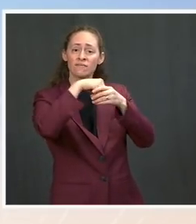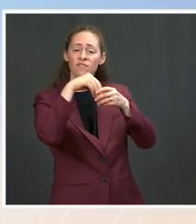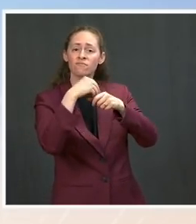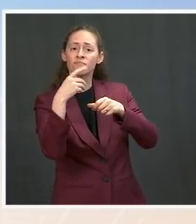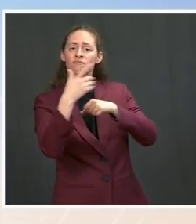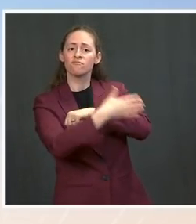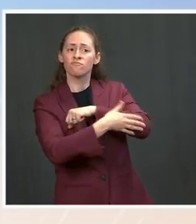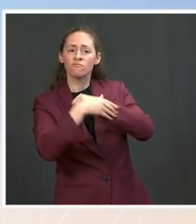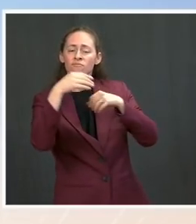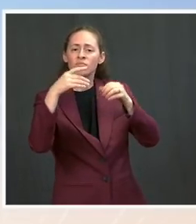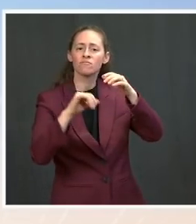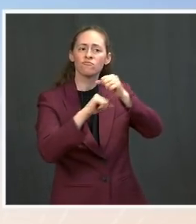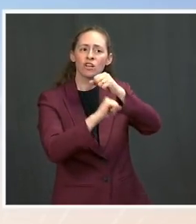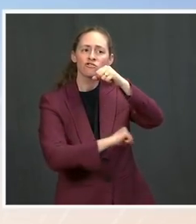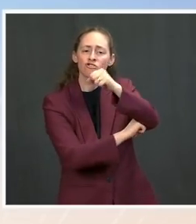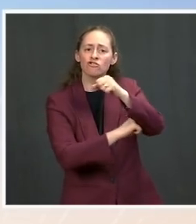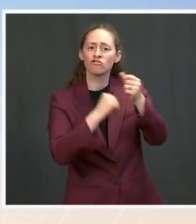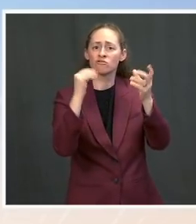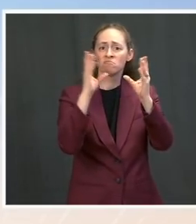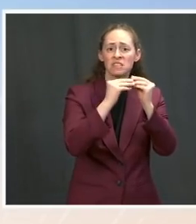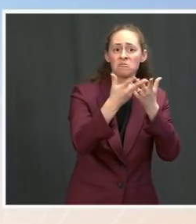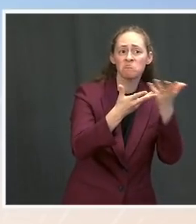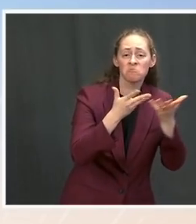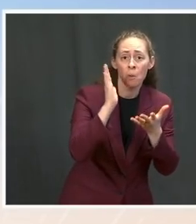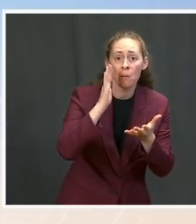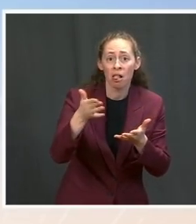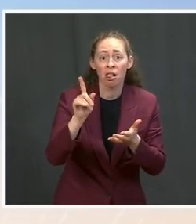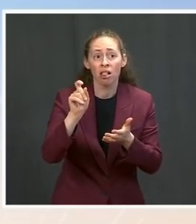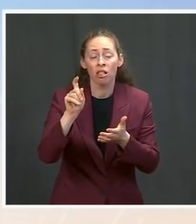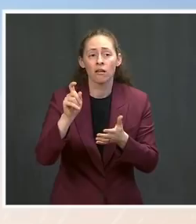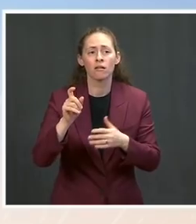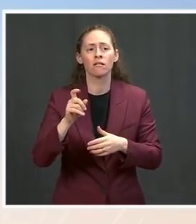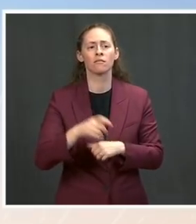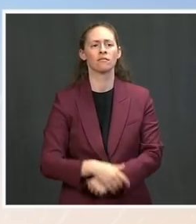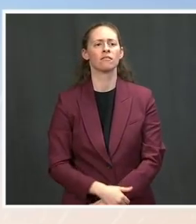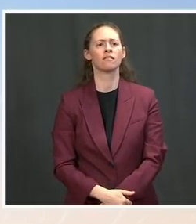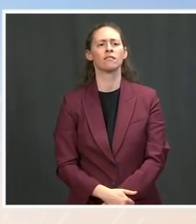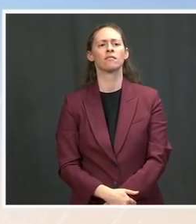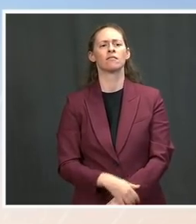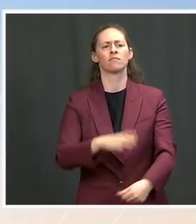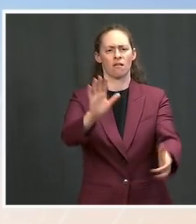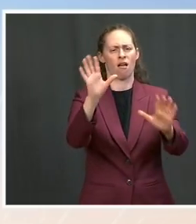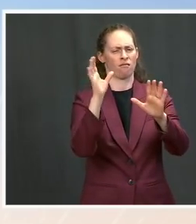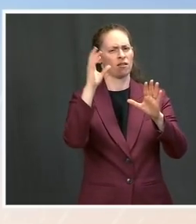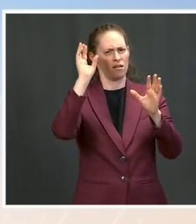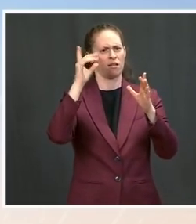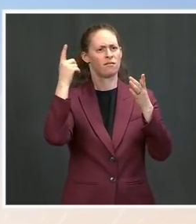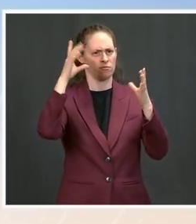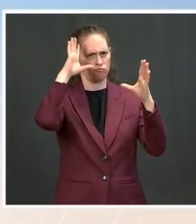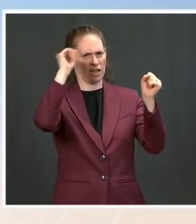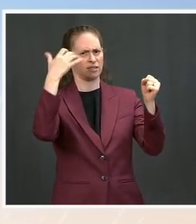to the invitation the President made to Senator Capito, that we announced last week, and a group of members